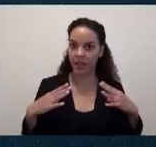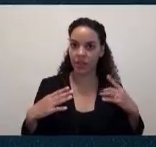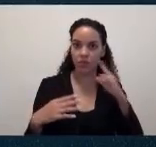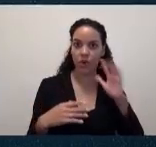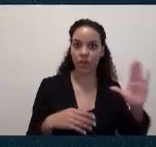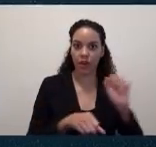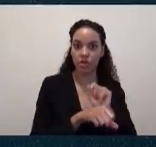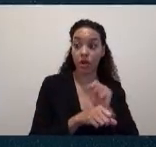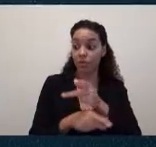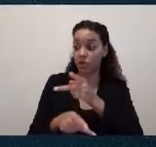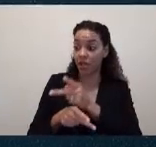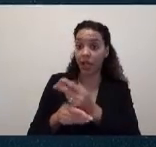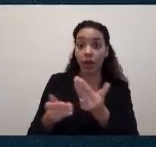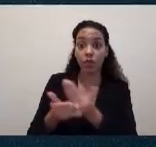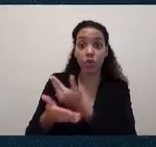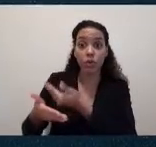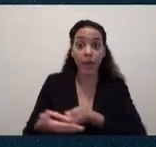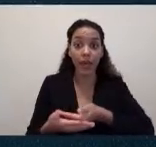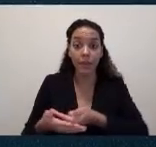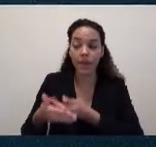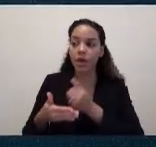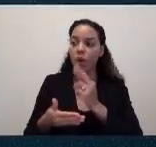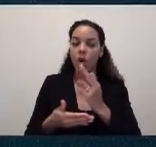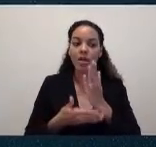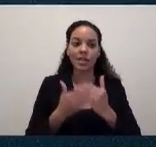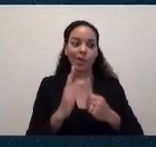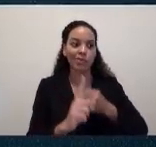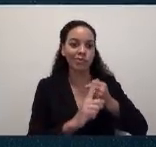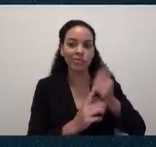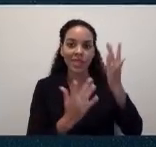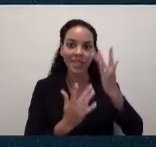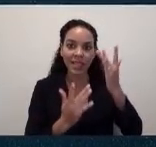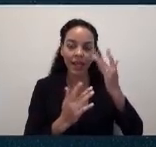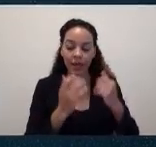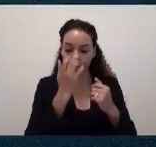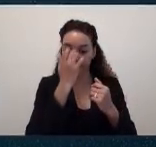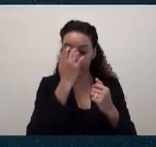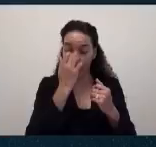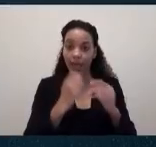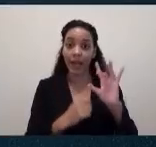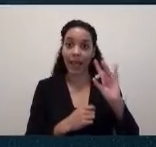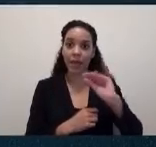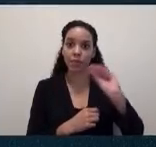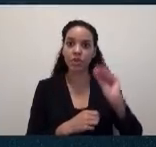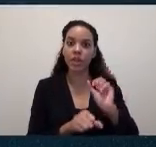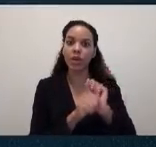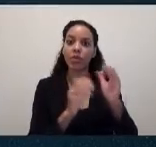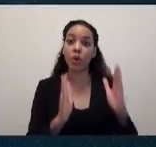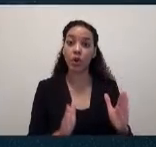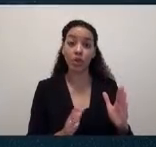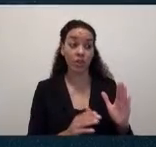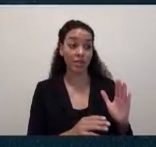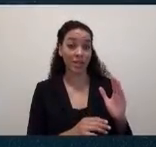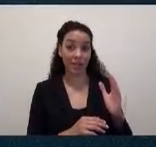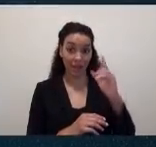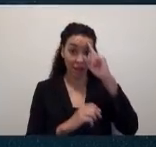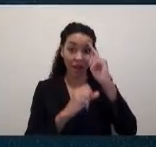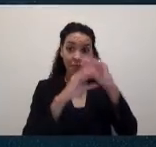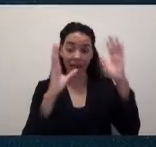or for a loved one who falls ill. And just 8 percent of workers. Imagine that. In the mightiest country on the face of the earth,